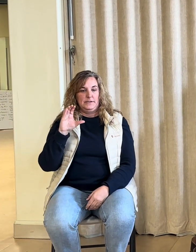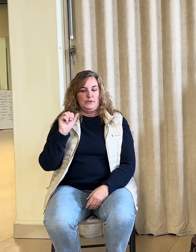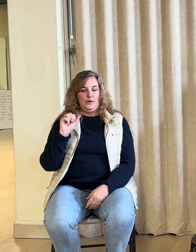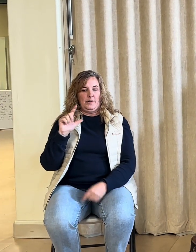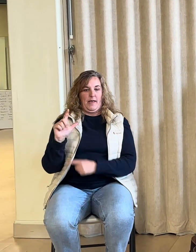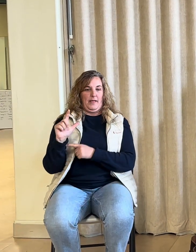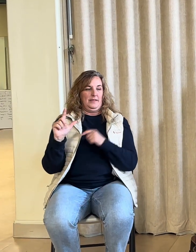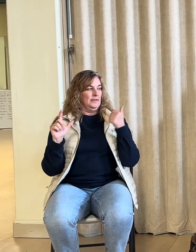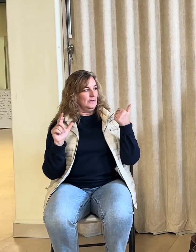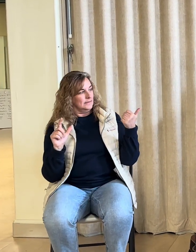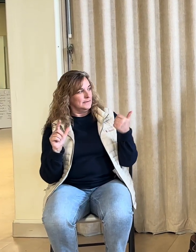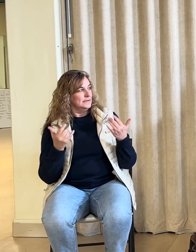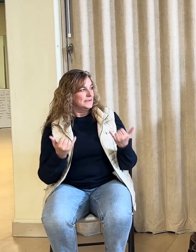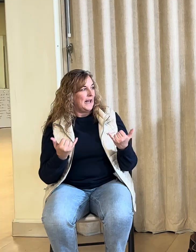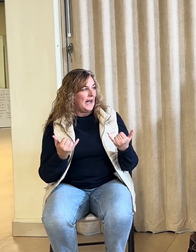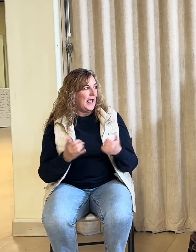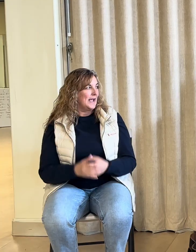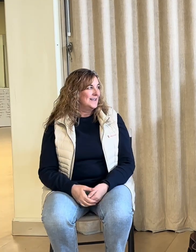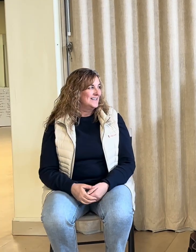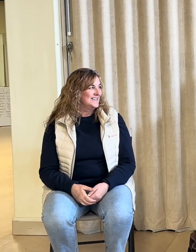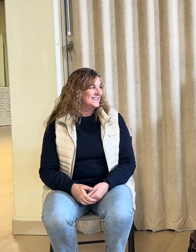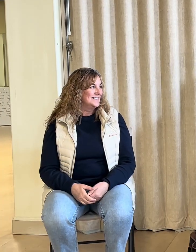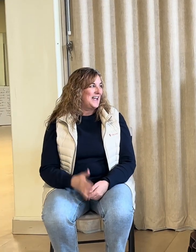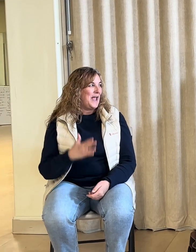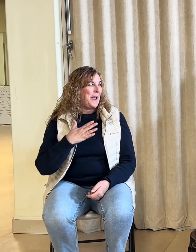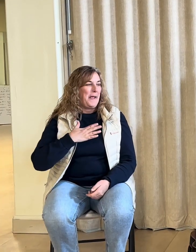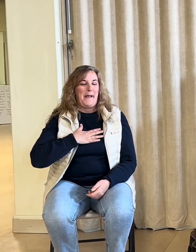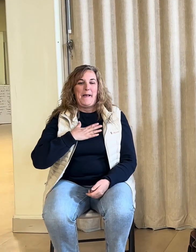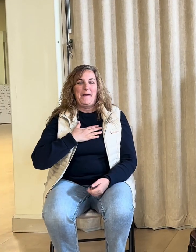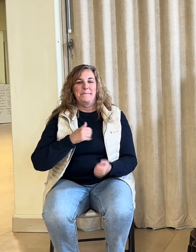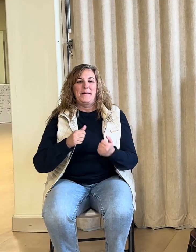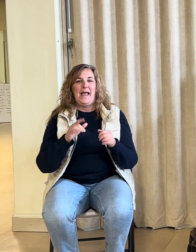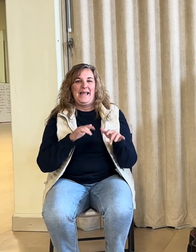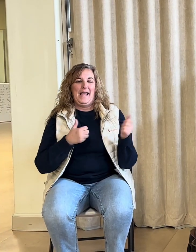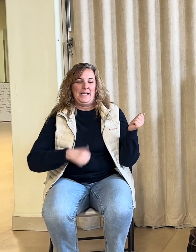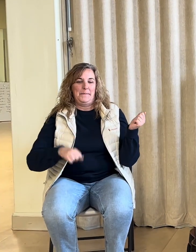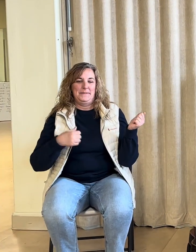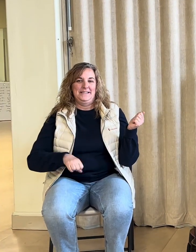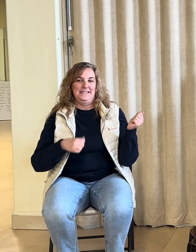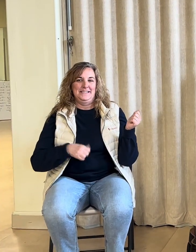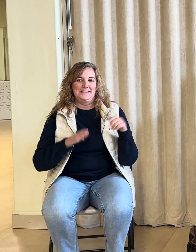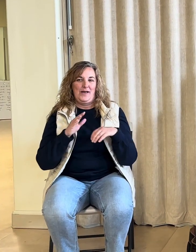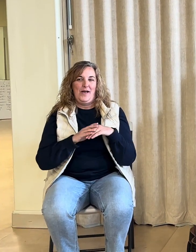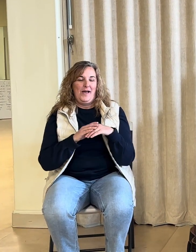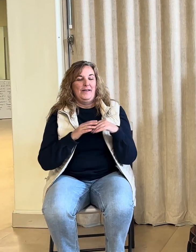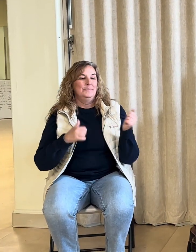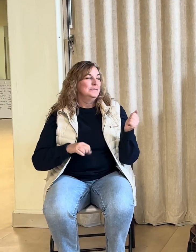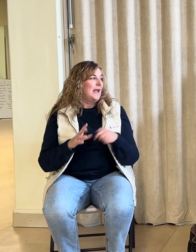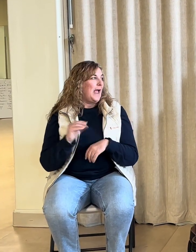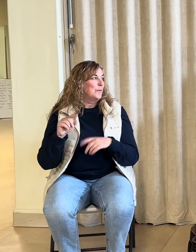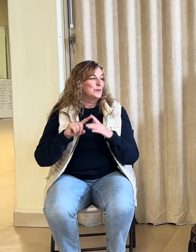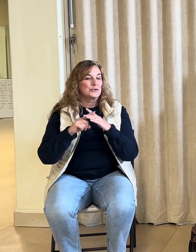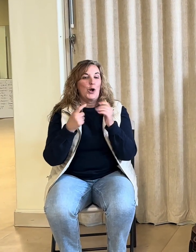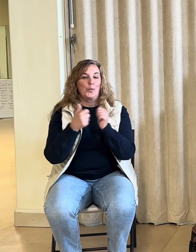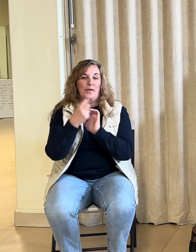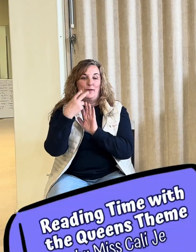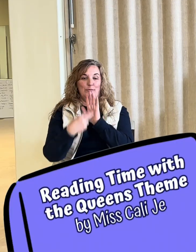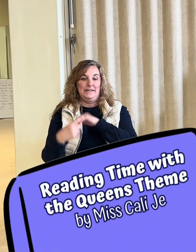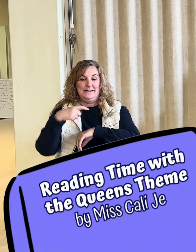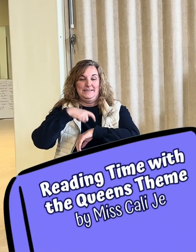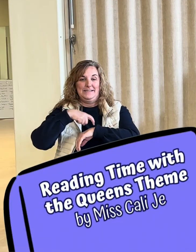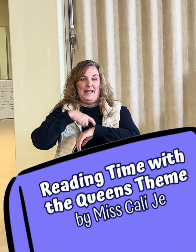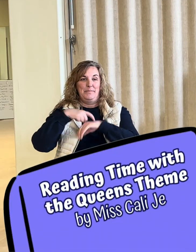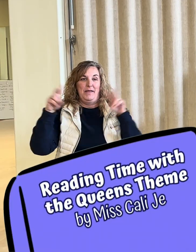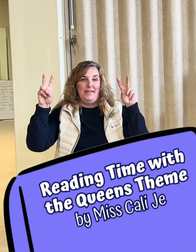today to be my accompanist on ukulele. And we are going to start with the Reading Time theme song! It's my